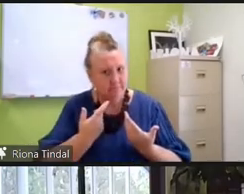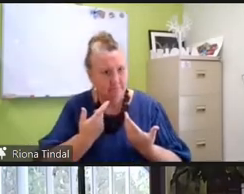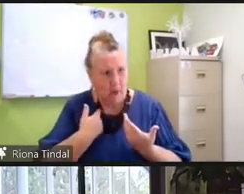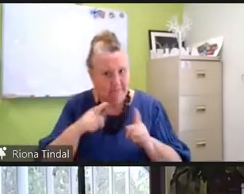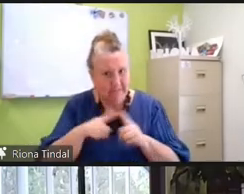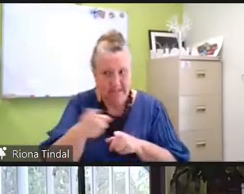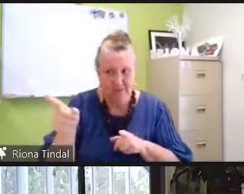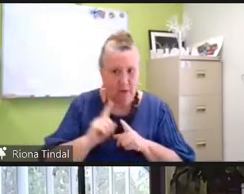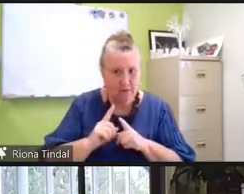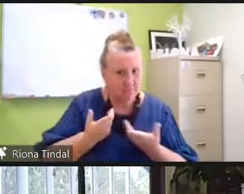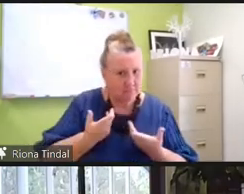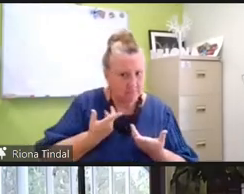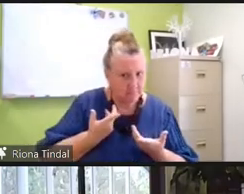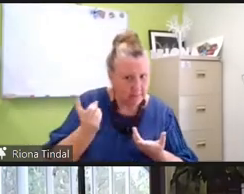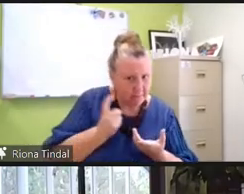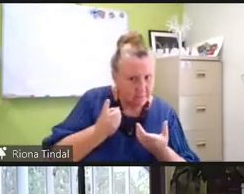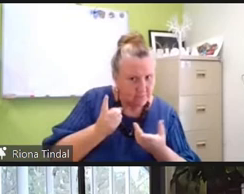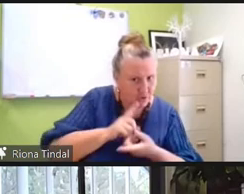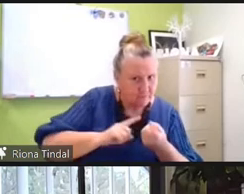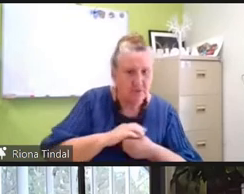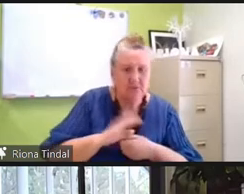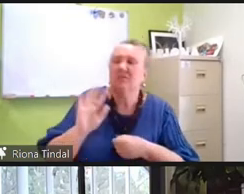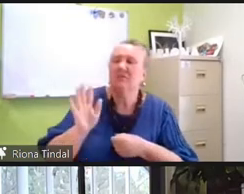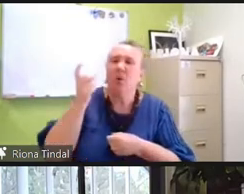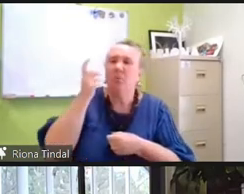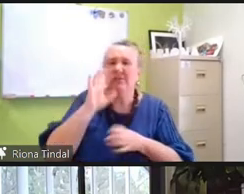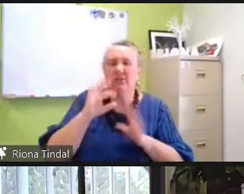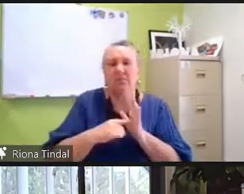actually said, "Well, I am the same as everybody else. Is there a particular reason why I haven't